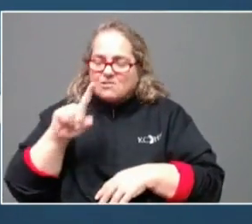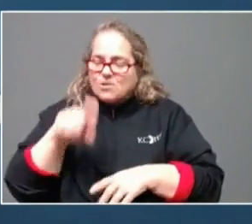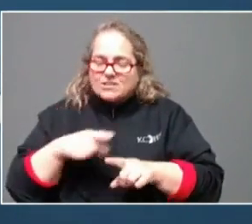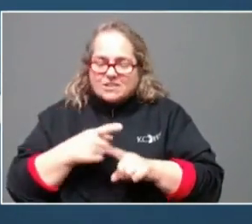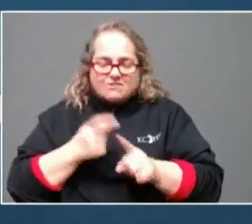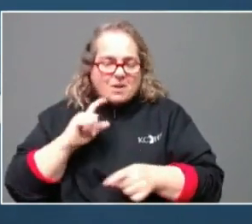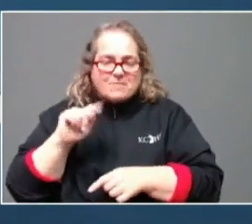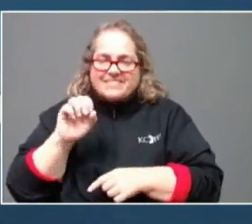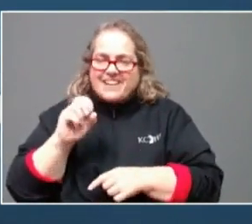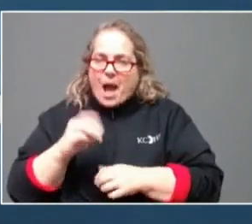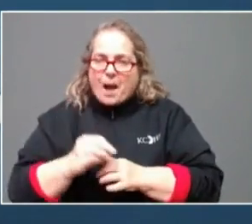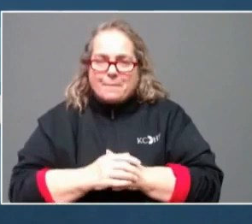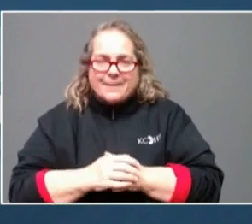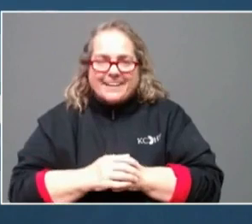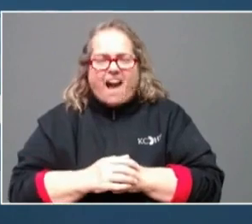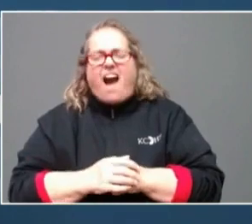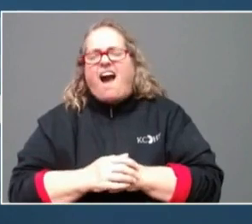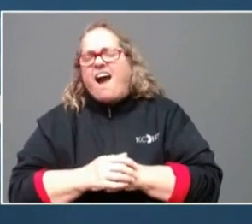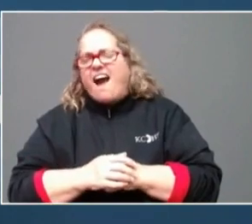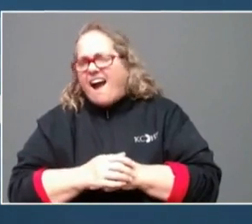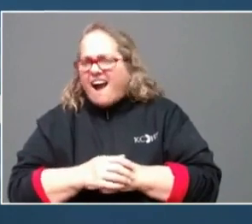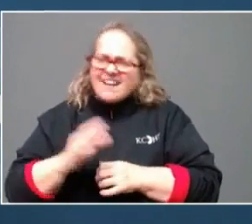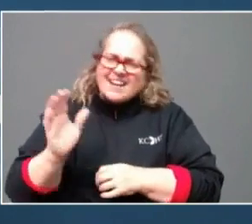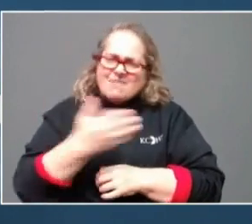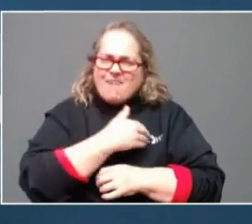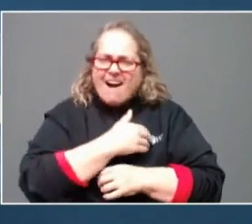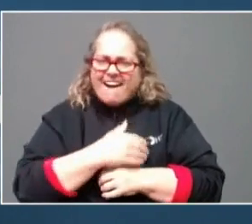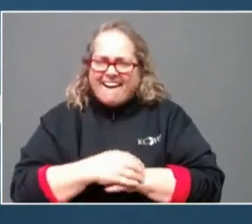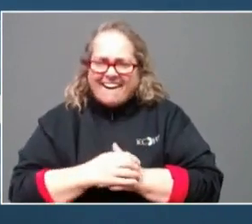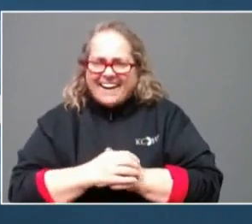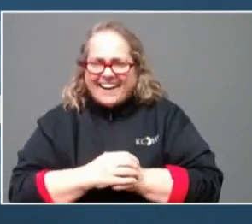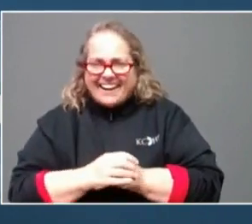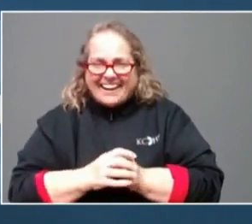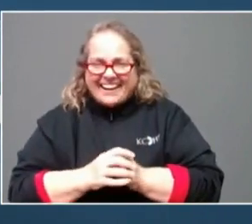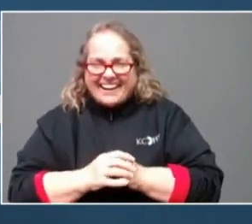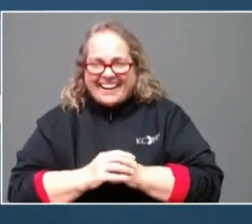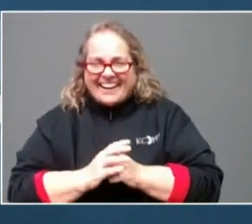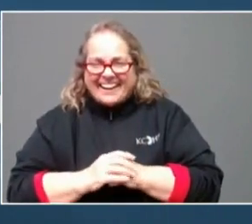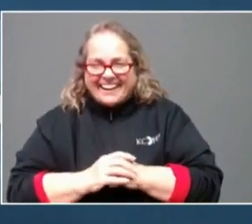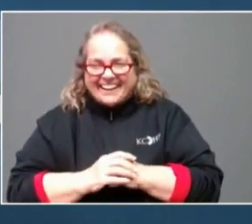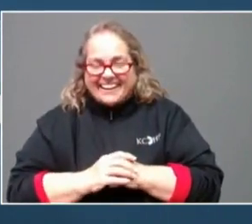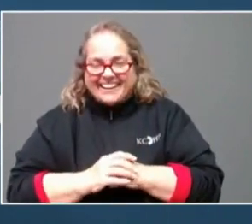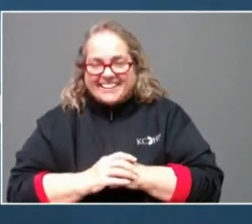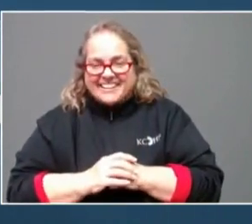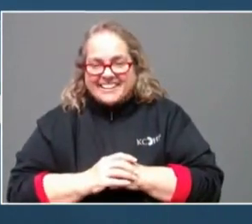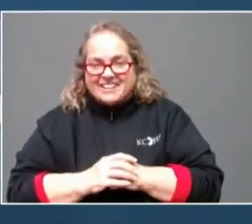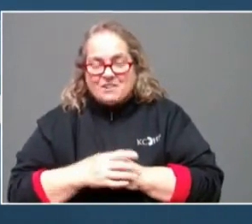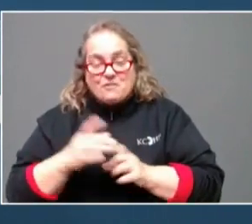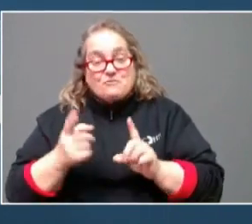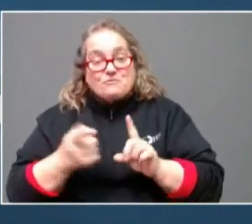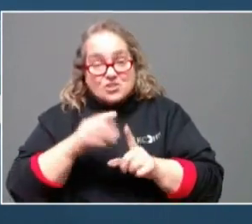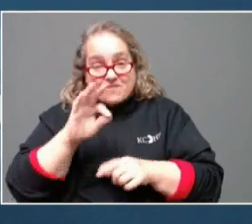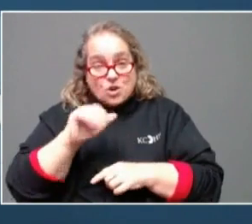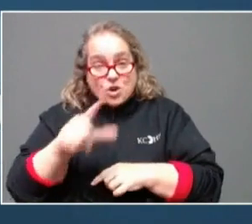Oh, come on man. Um uh, well, first of all, let me pass along my best wishes